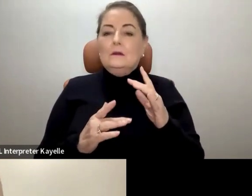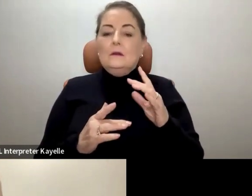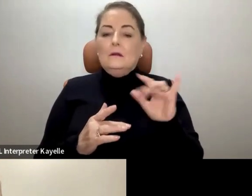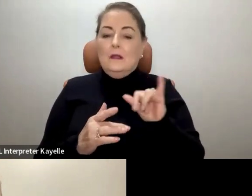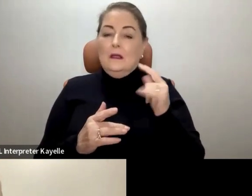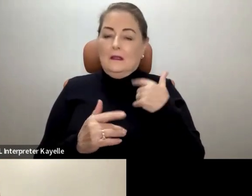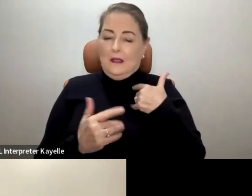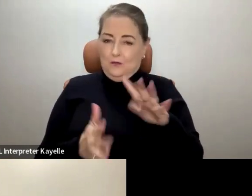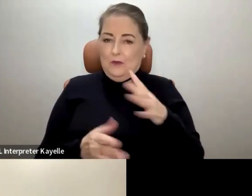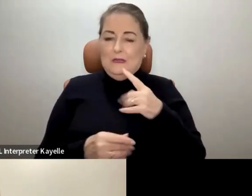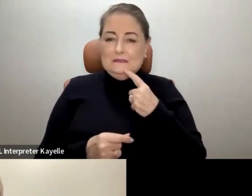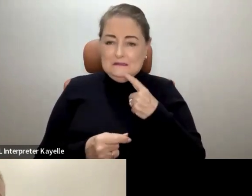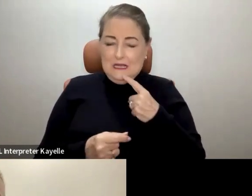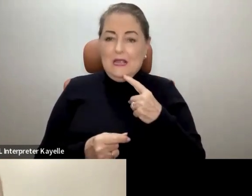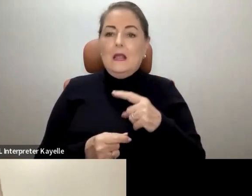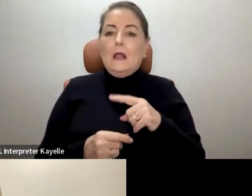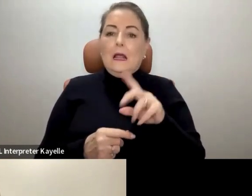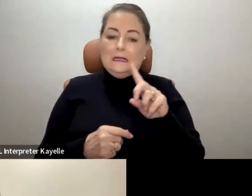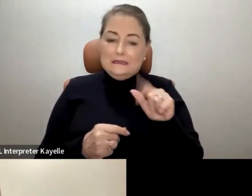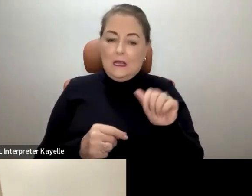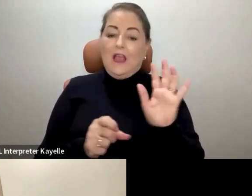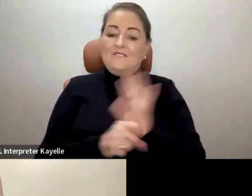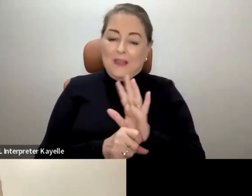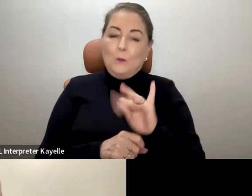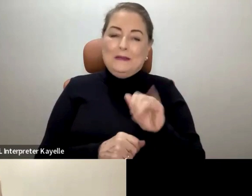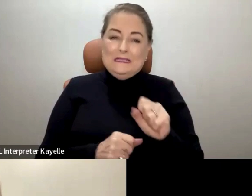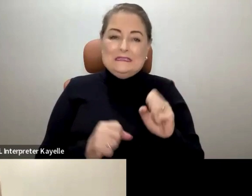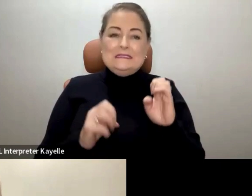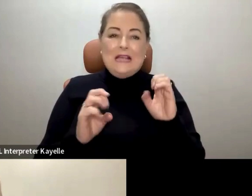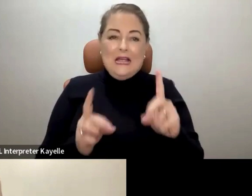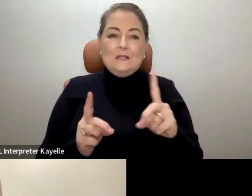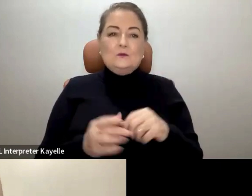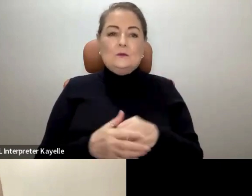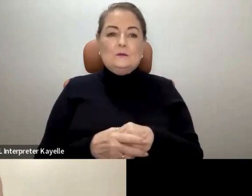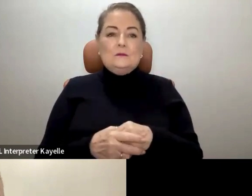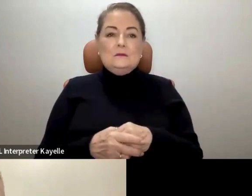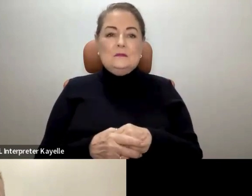disability being a film, being education. That film is what how